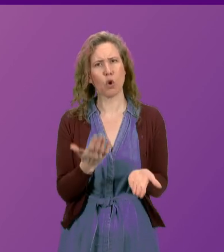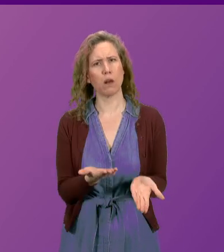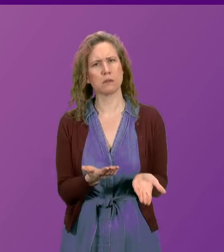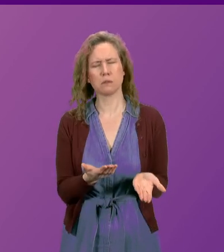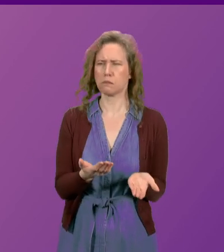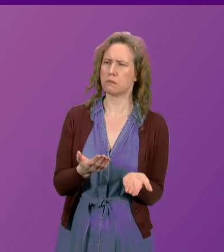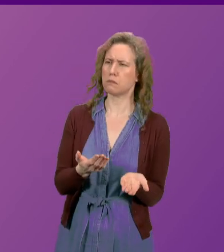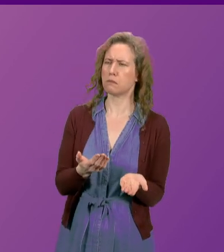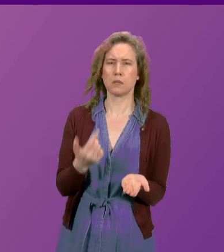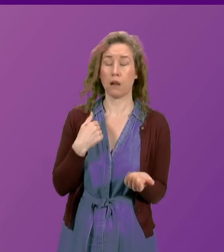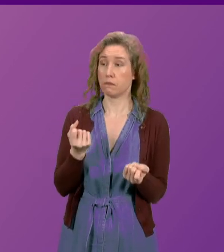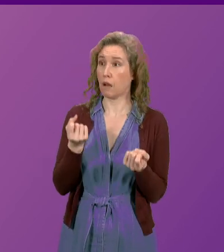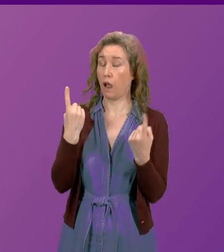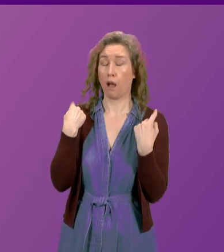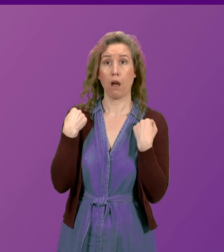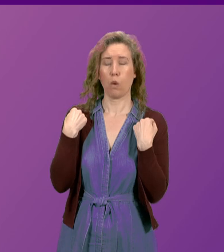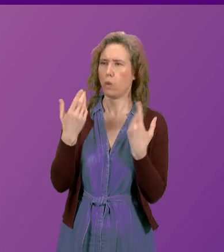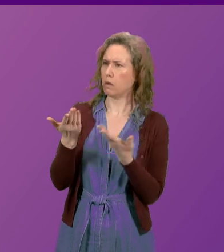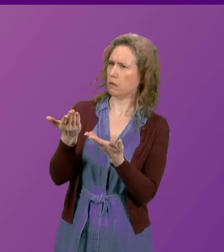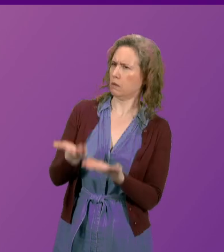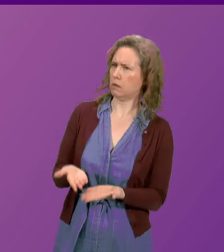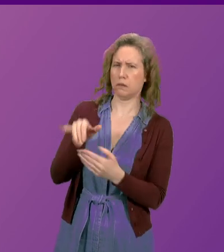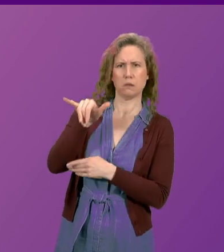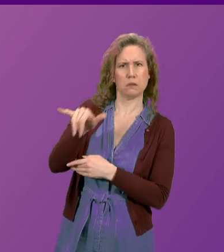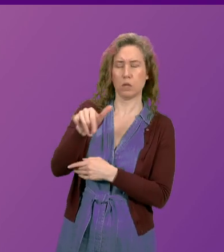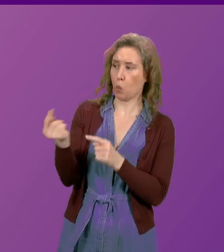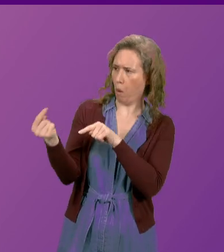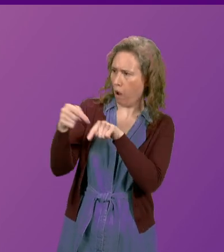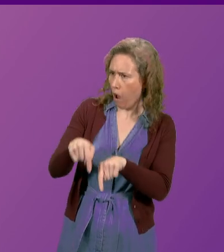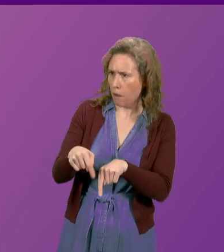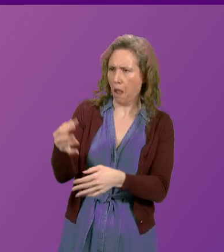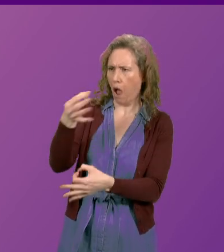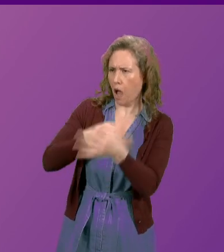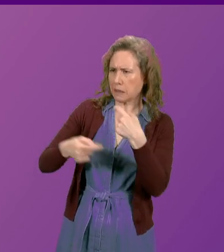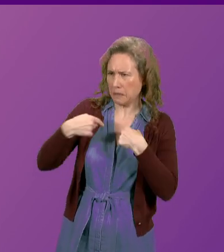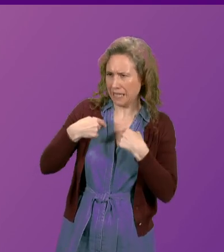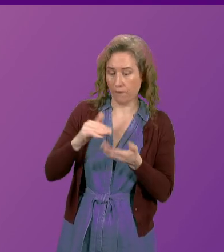quite simply, beyond credibility to come here and ask me to invest more money in